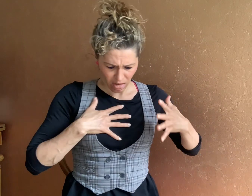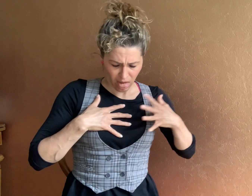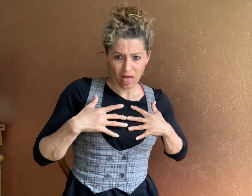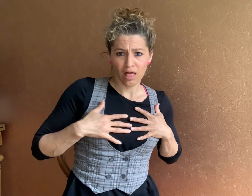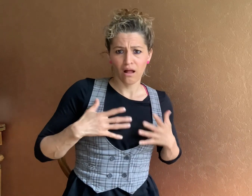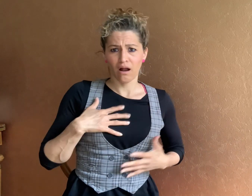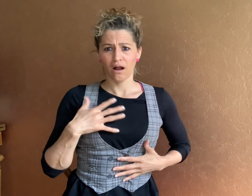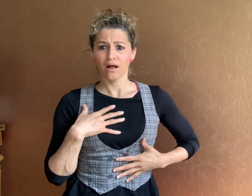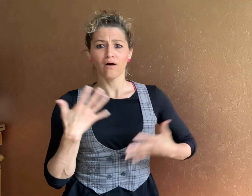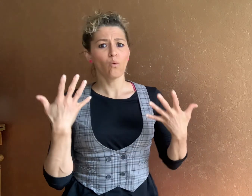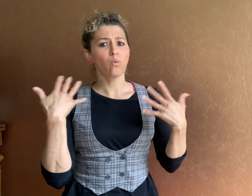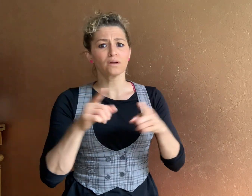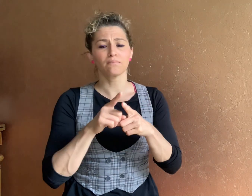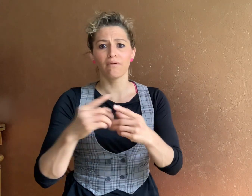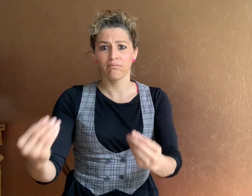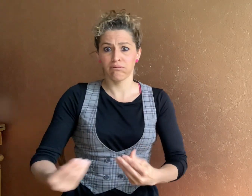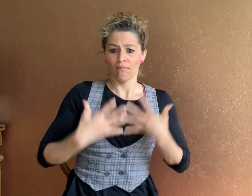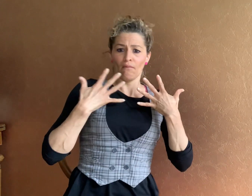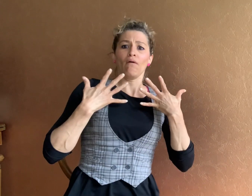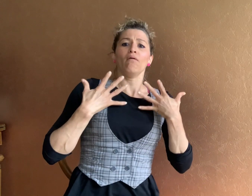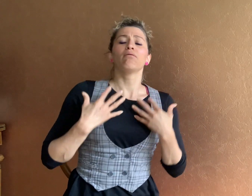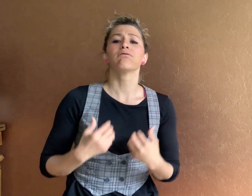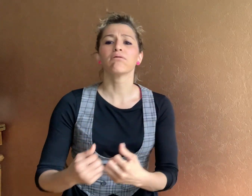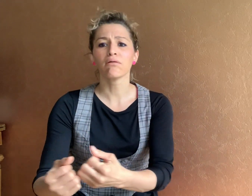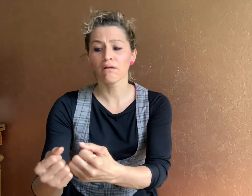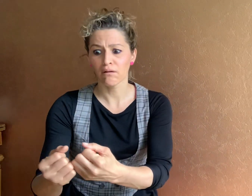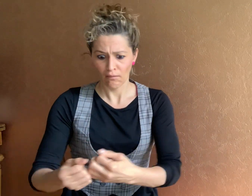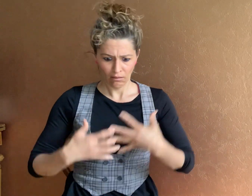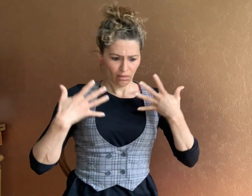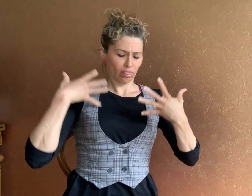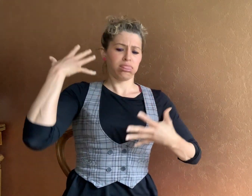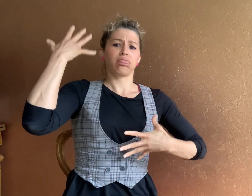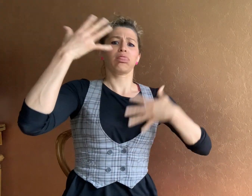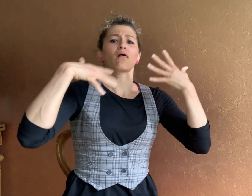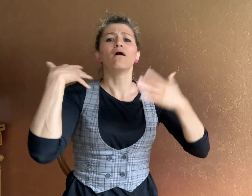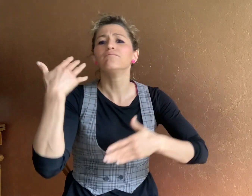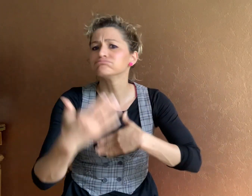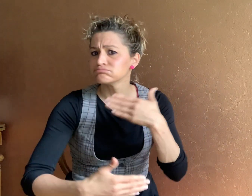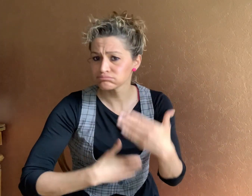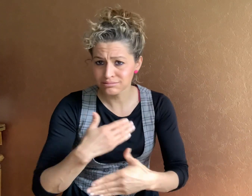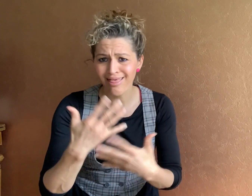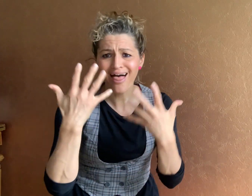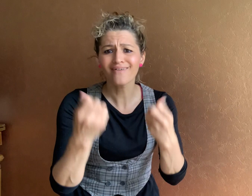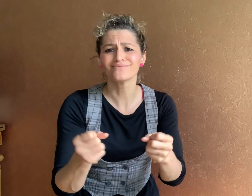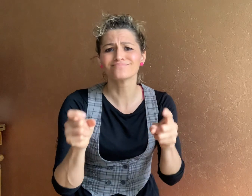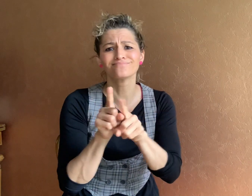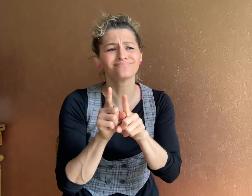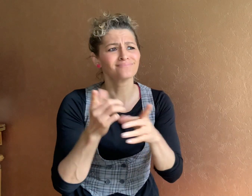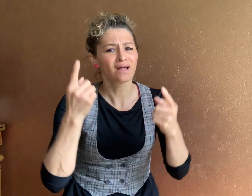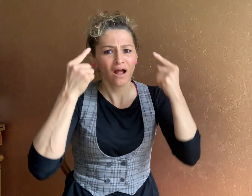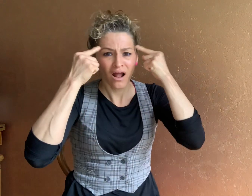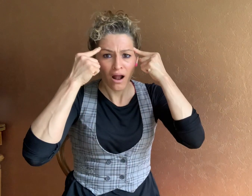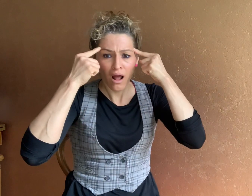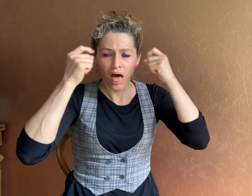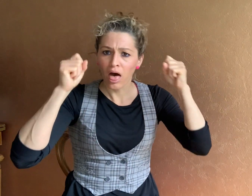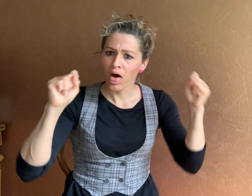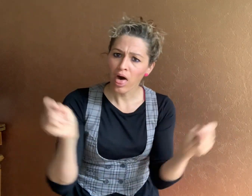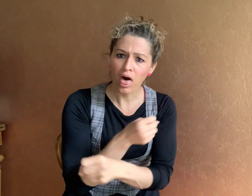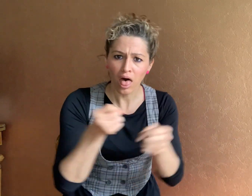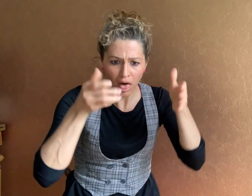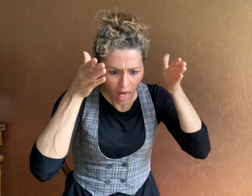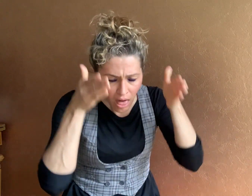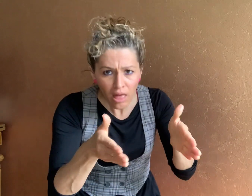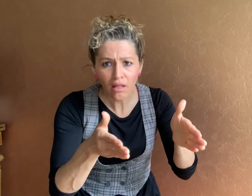The symptoms come in a wave that make it hard to concentrate,